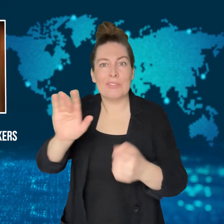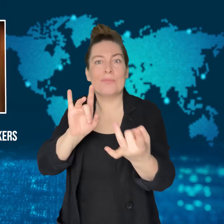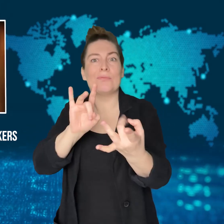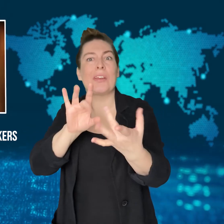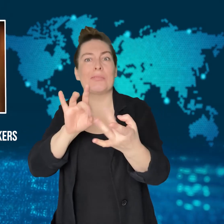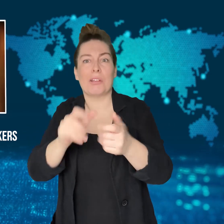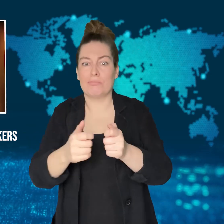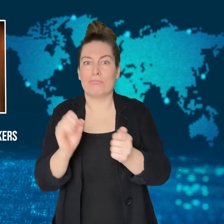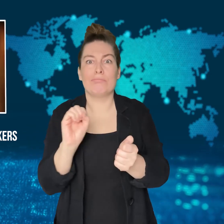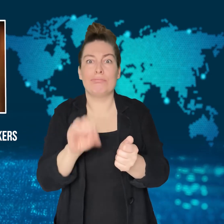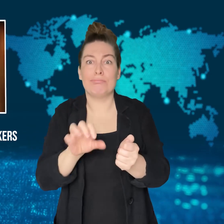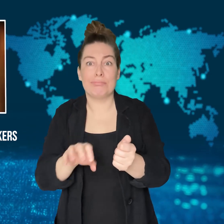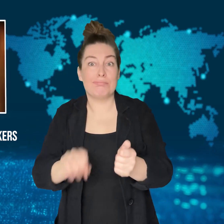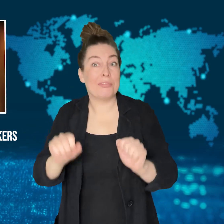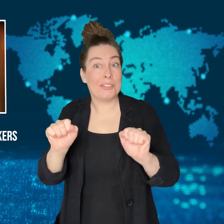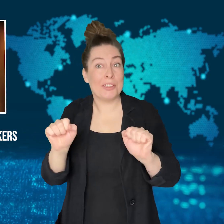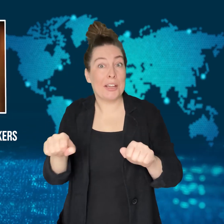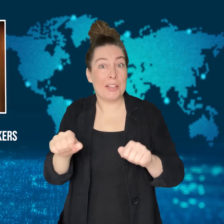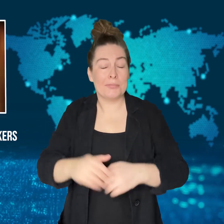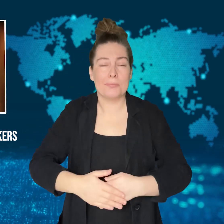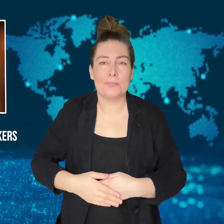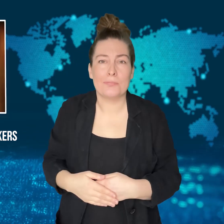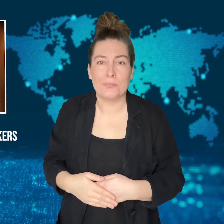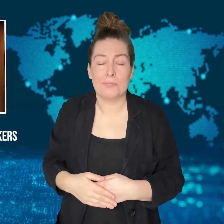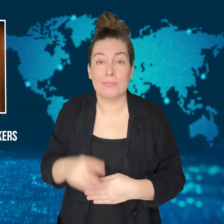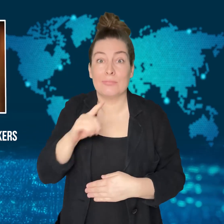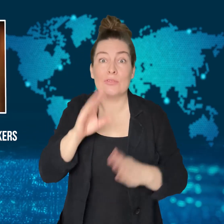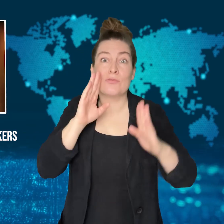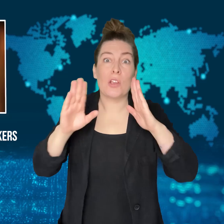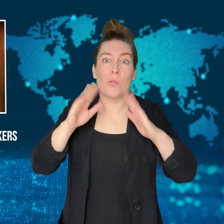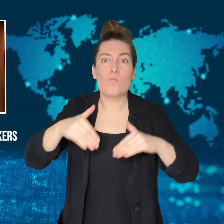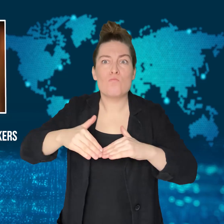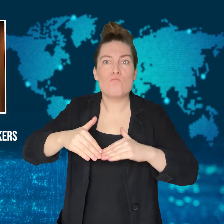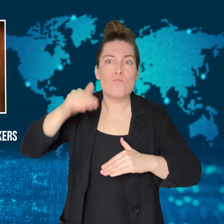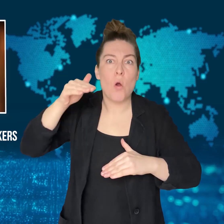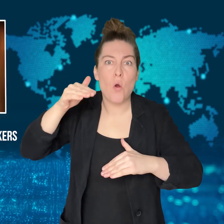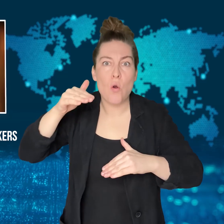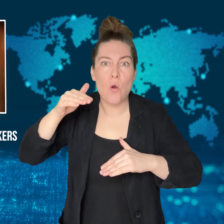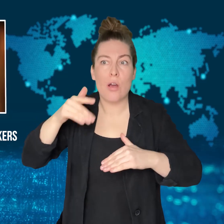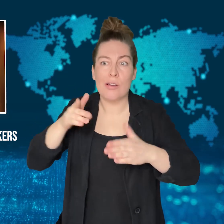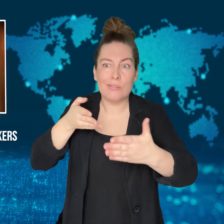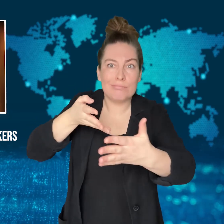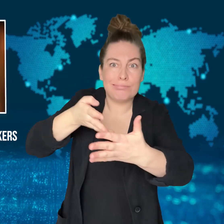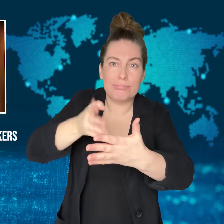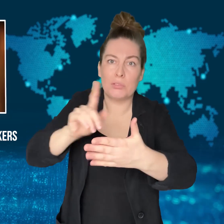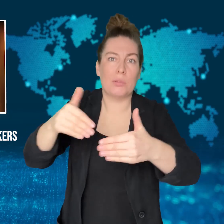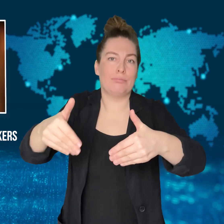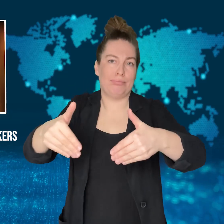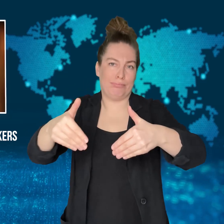perspectives provide that feedback on the site,